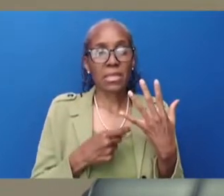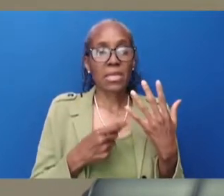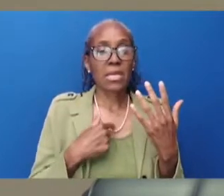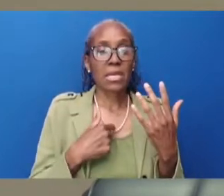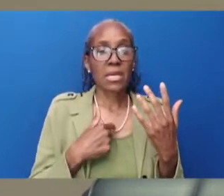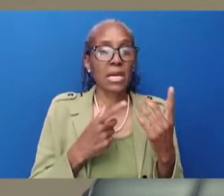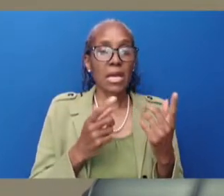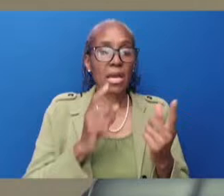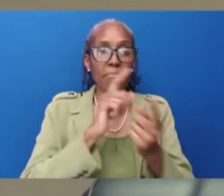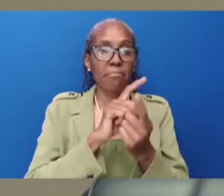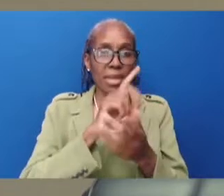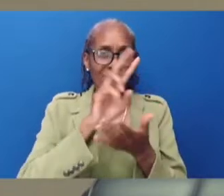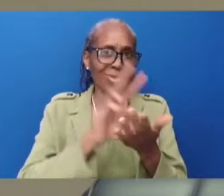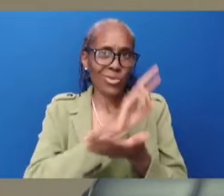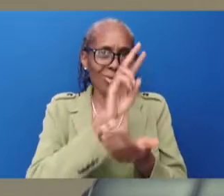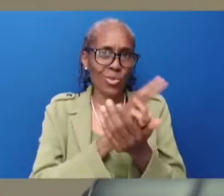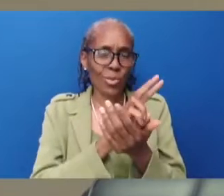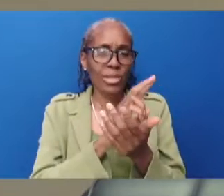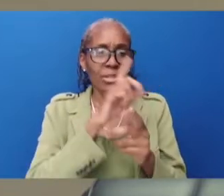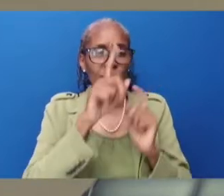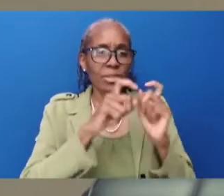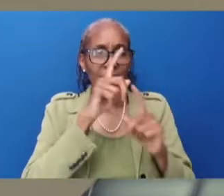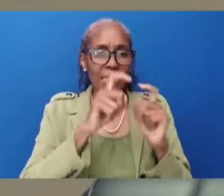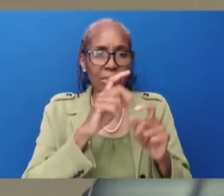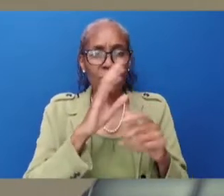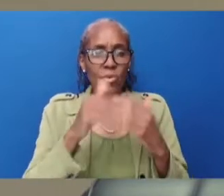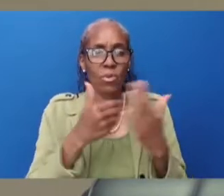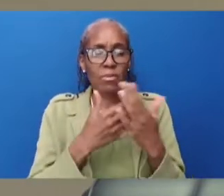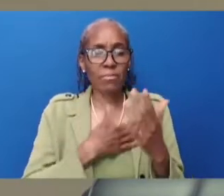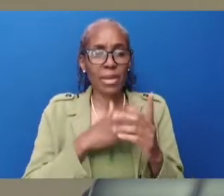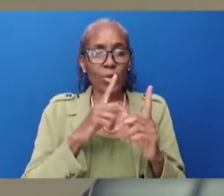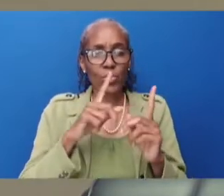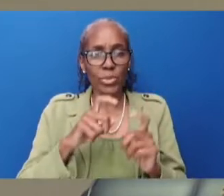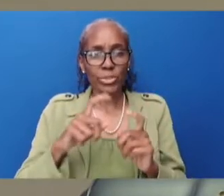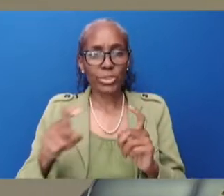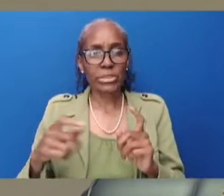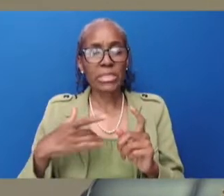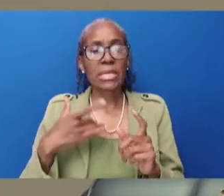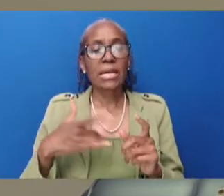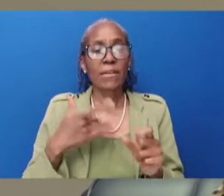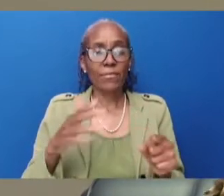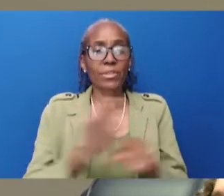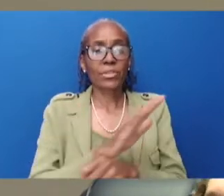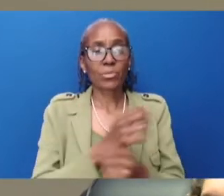BECAUSE THERE ARE SO MANY, AND I MET FOR AT LEAST TWO HOURS IF